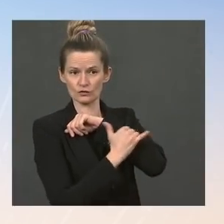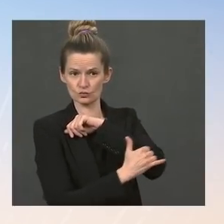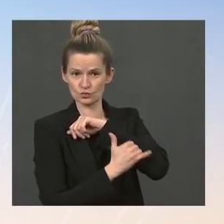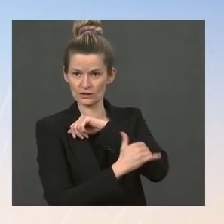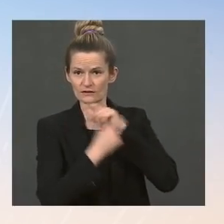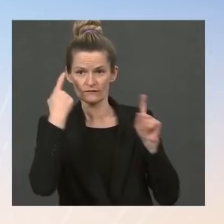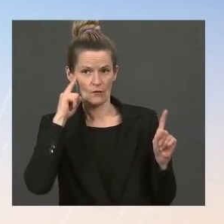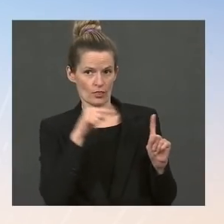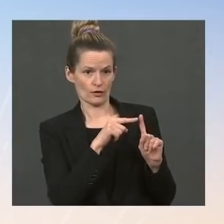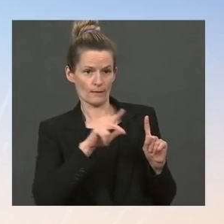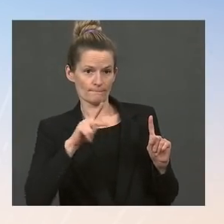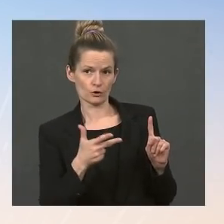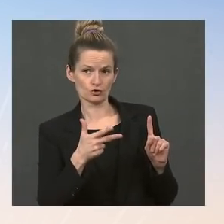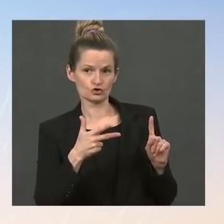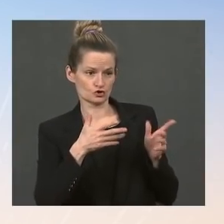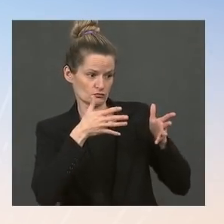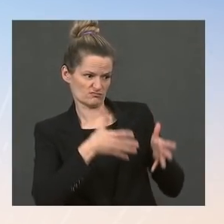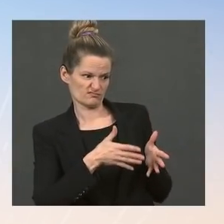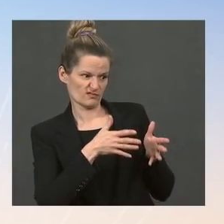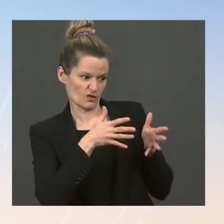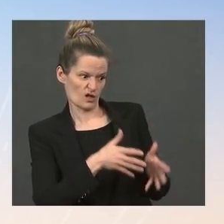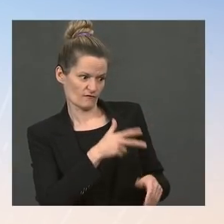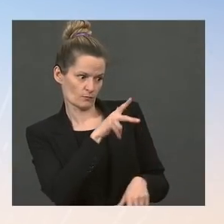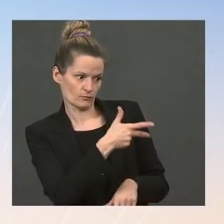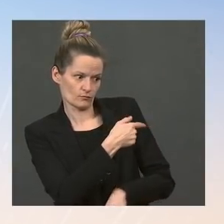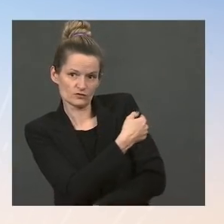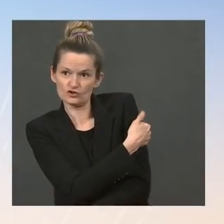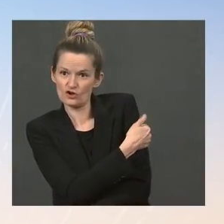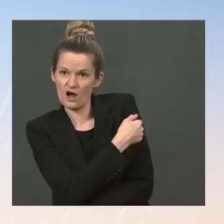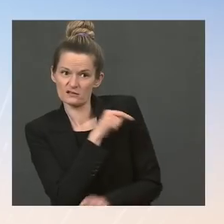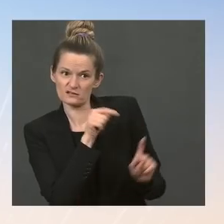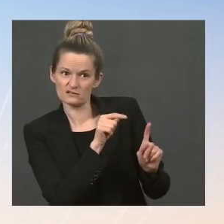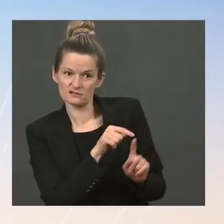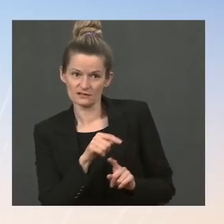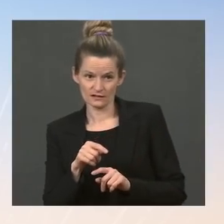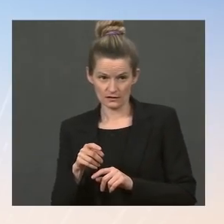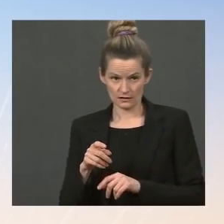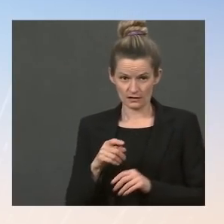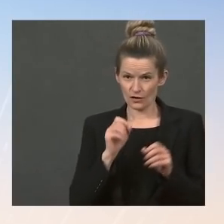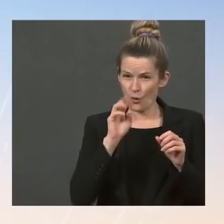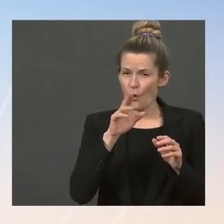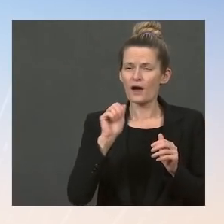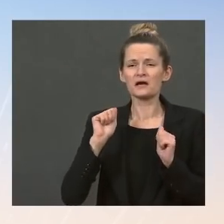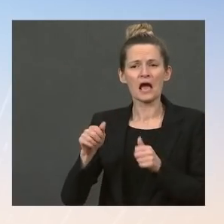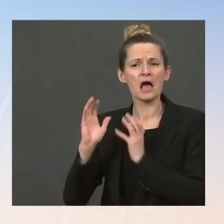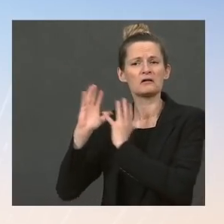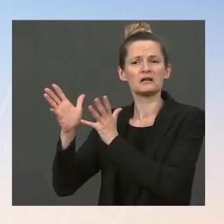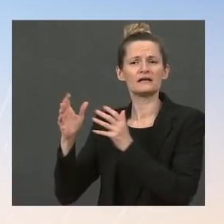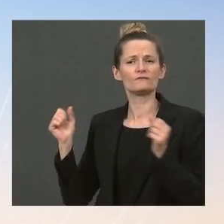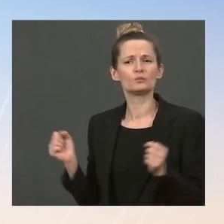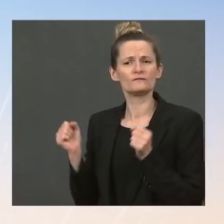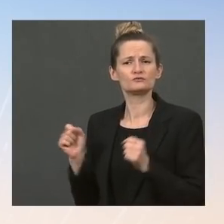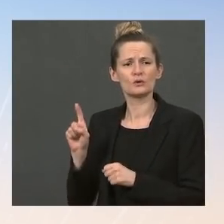is to be like Boy Scouts and Girl Scouts and always be prepared for every single scenario, right? And so that's why we wanted to make clear